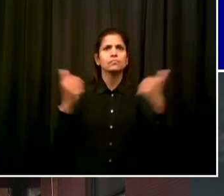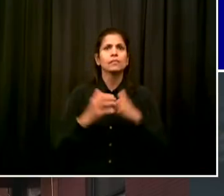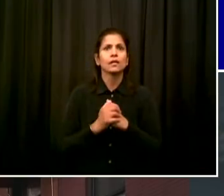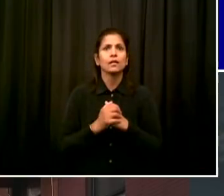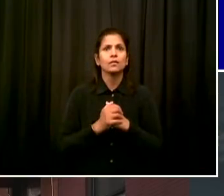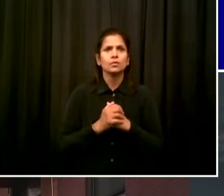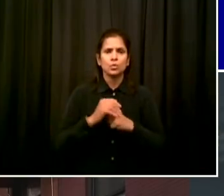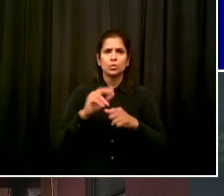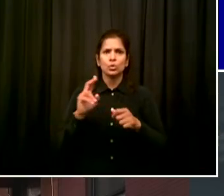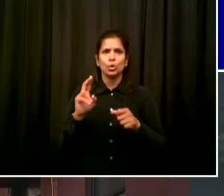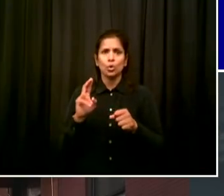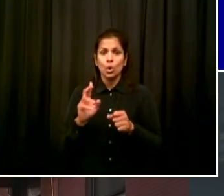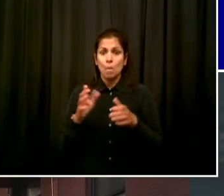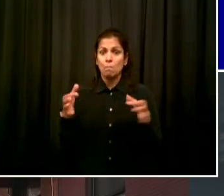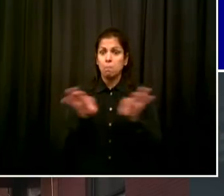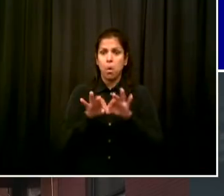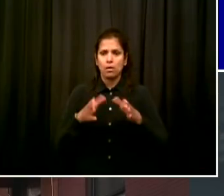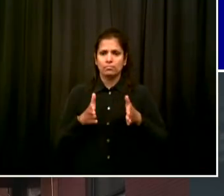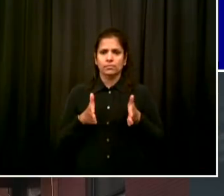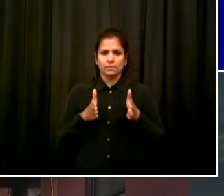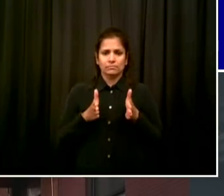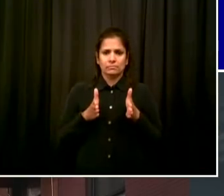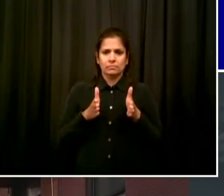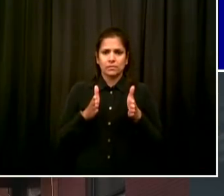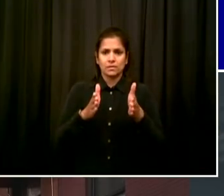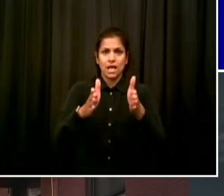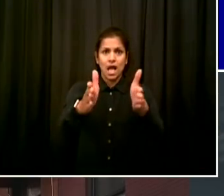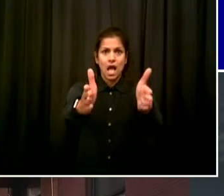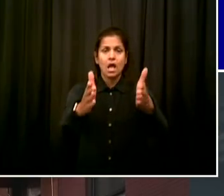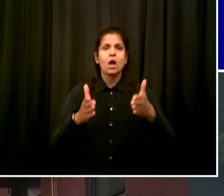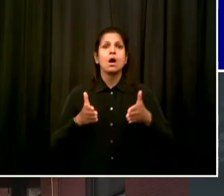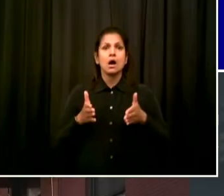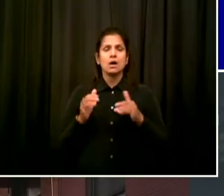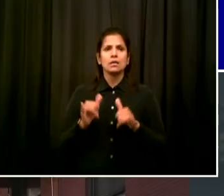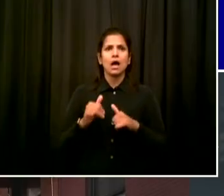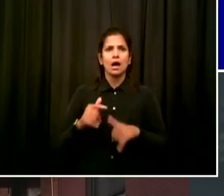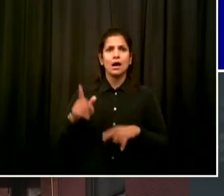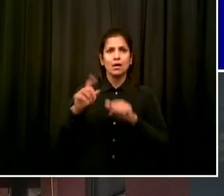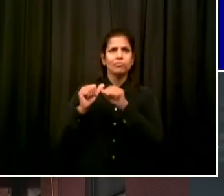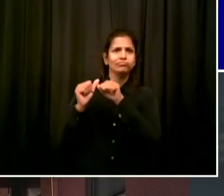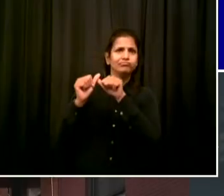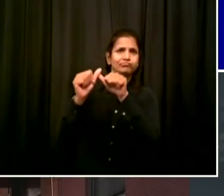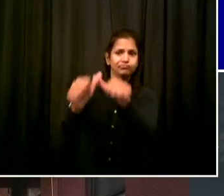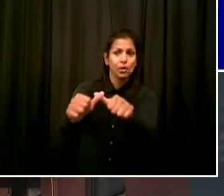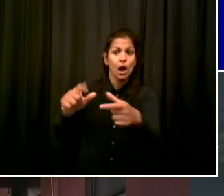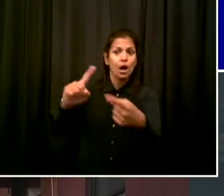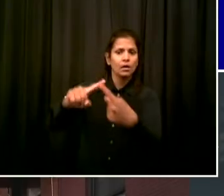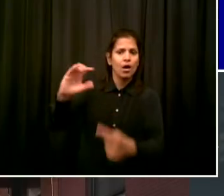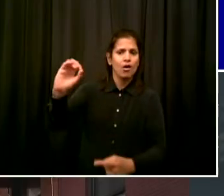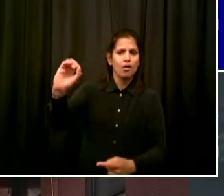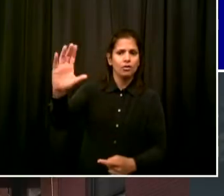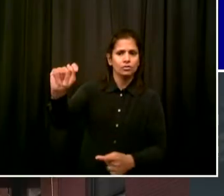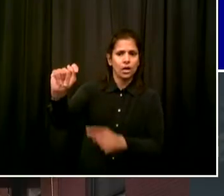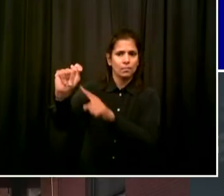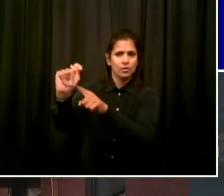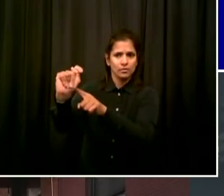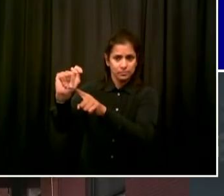THEREFORE WE WILL EXTEND OF THIS INITIATIVE, THE RESTAURANTS WILL BE ABLE TO USE THE IDSEWLKAS AND THE CURBS